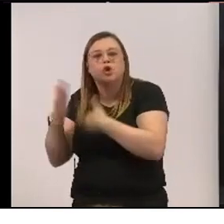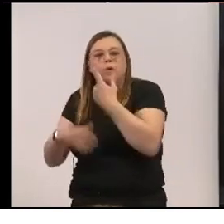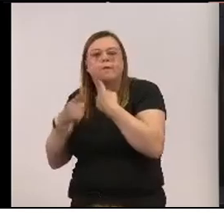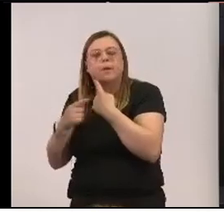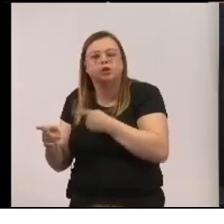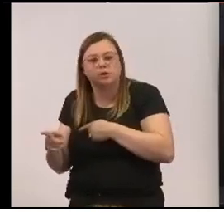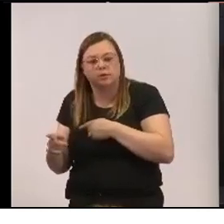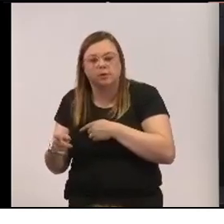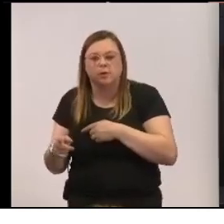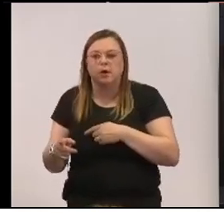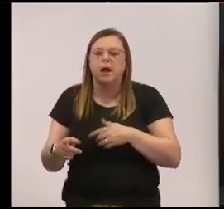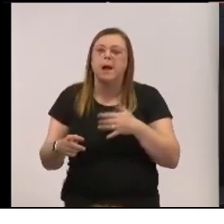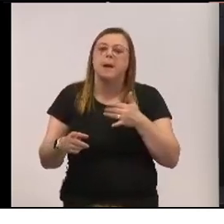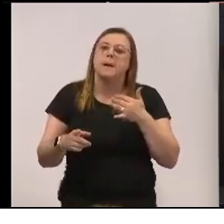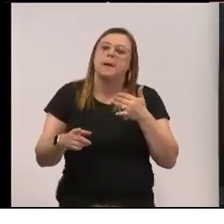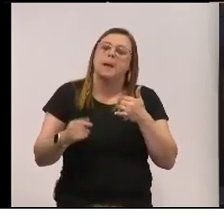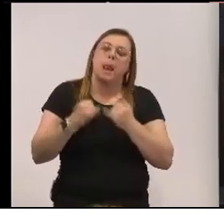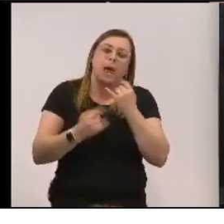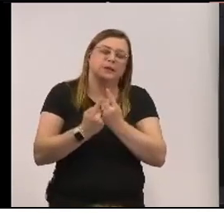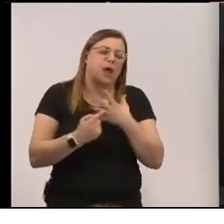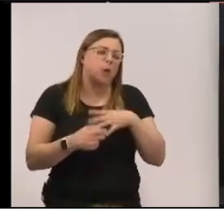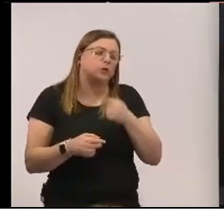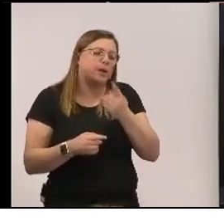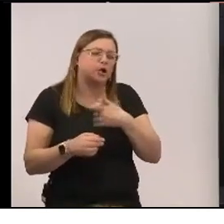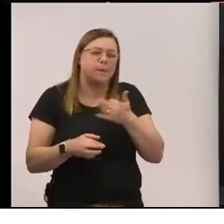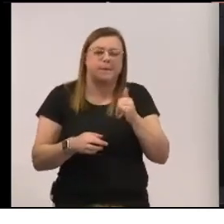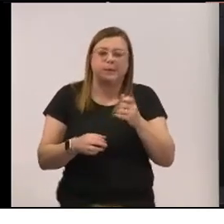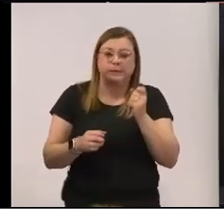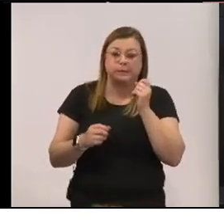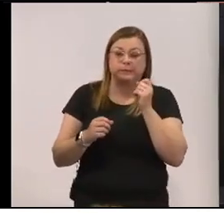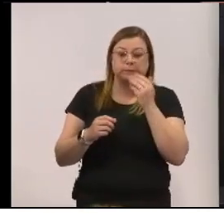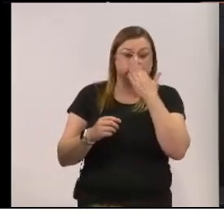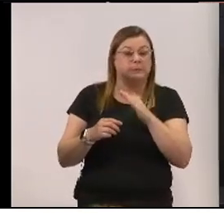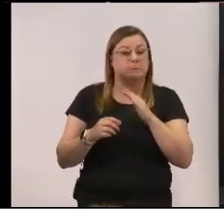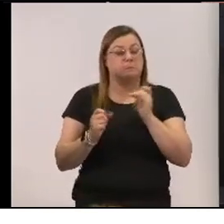this might come off a little odd, but for years we've been the bearers of